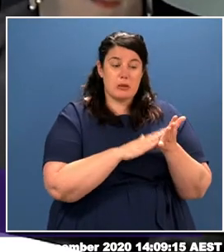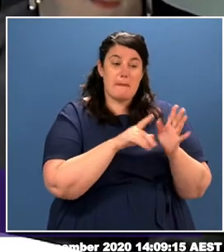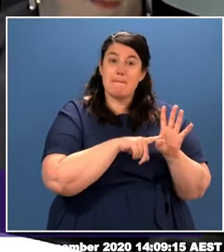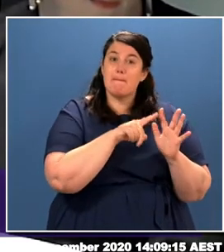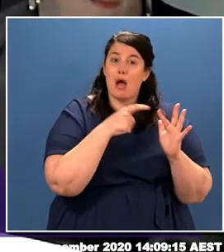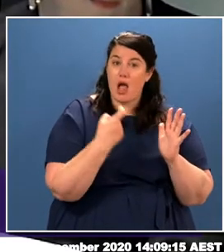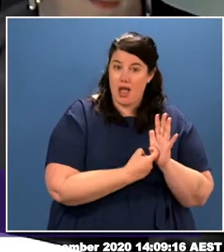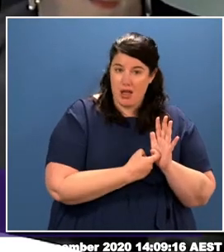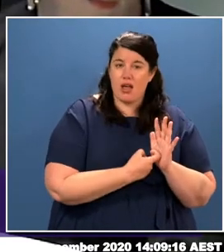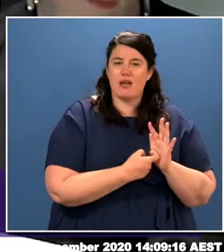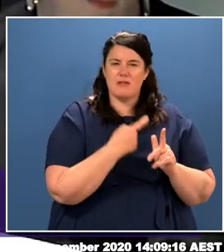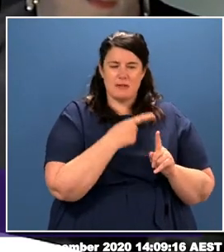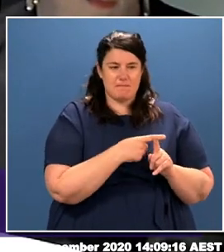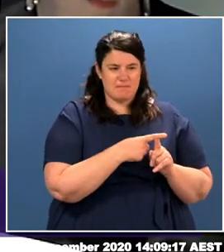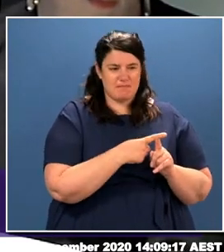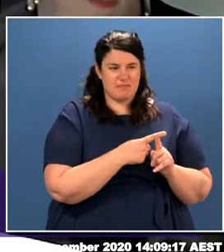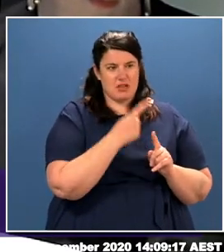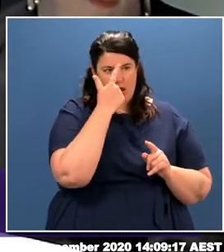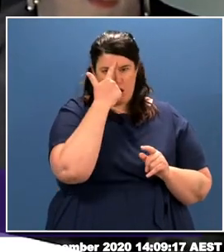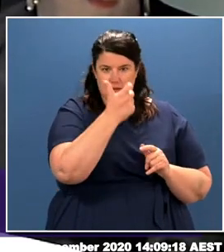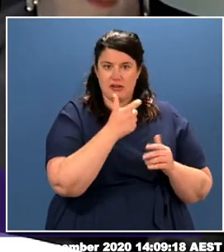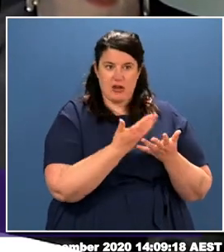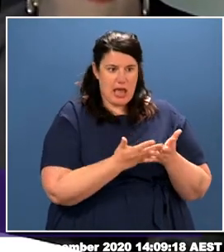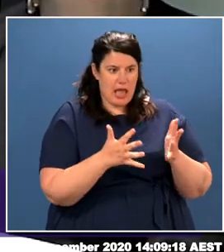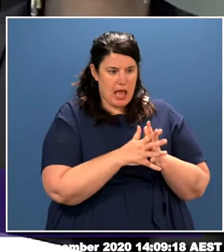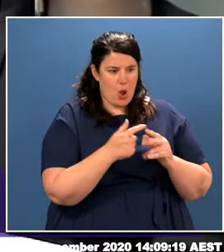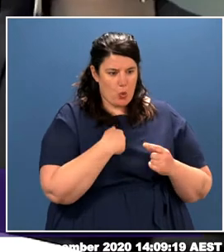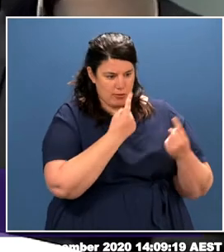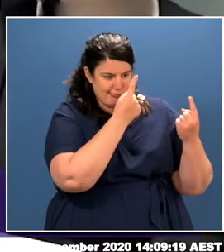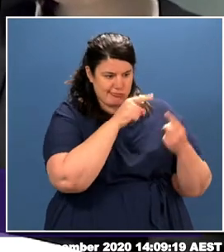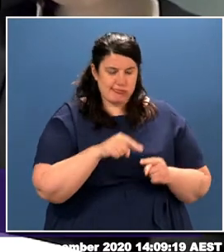and it's a conceptual framework for understanding the significant health